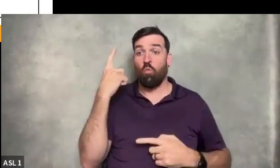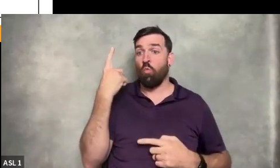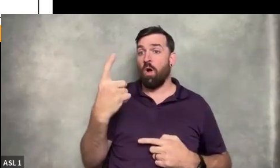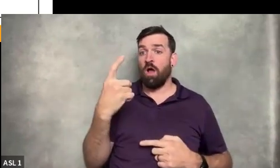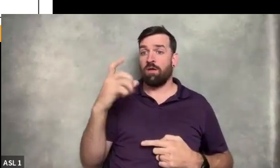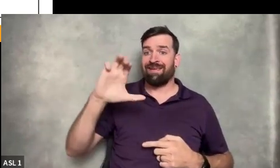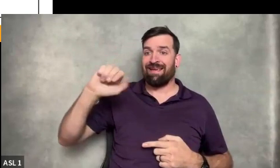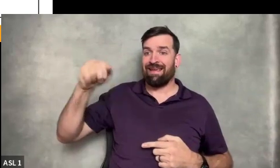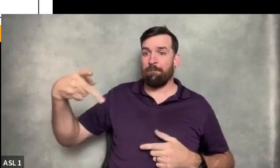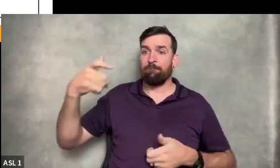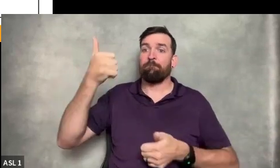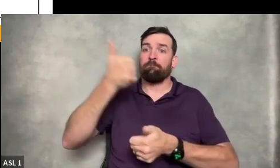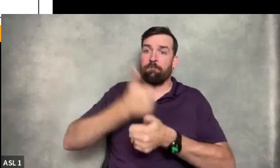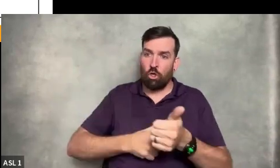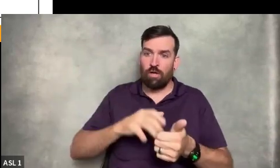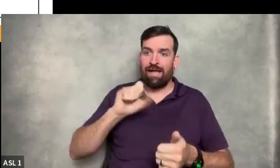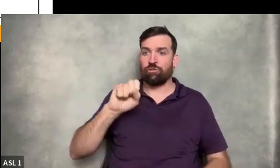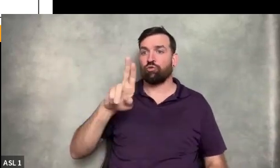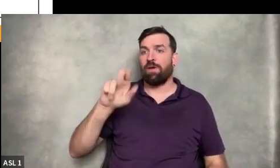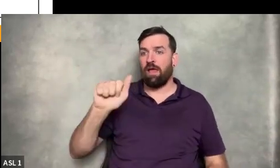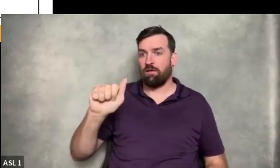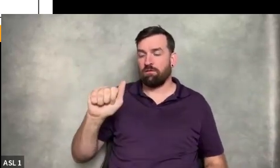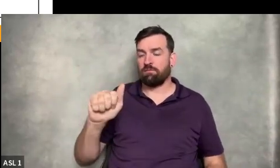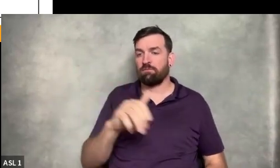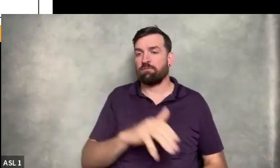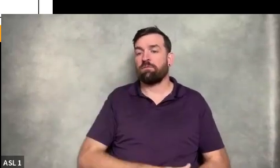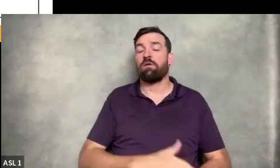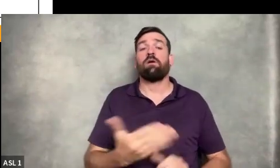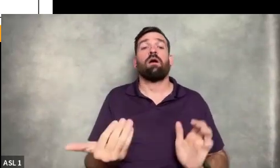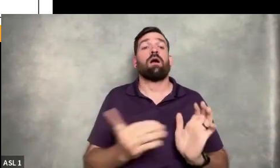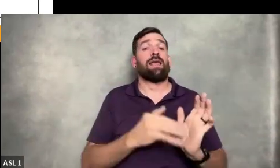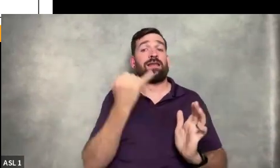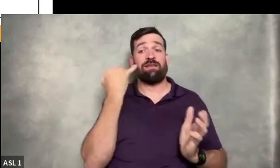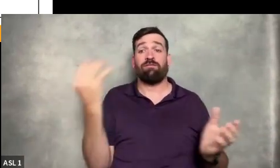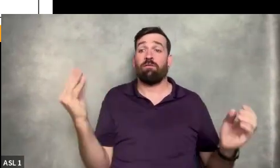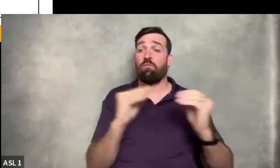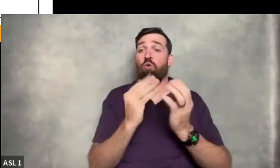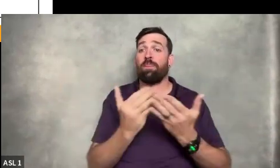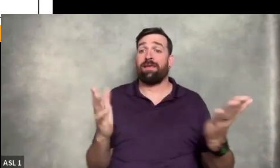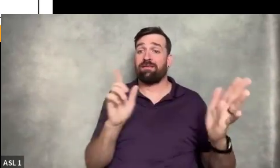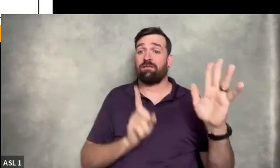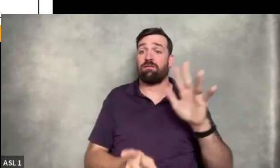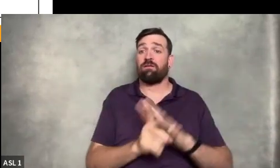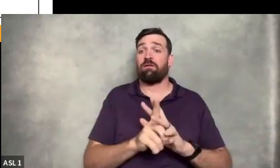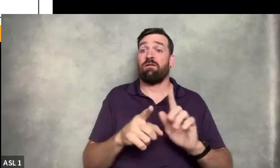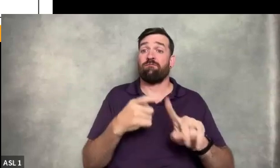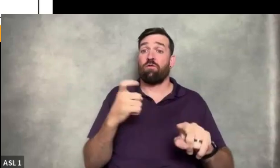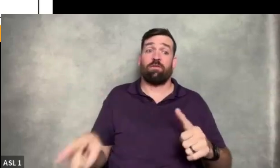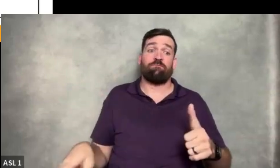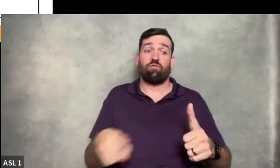per SUA. So again, additional items that arise after the initial establishment of a corrective